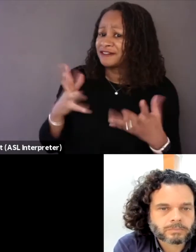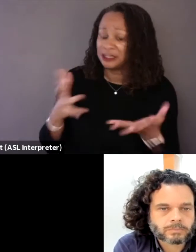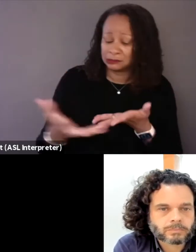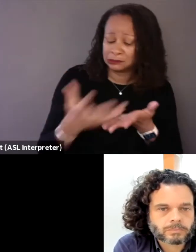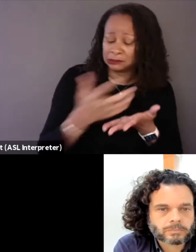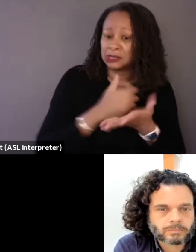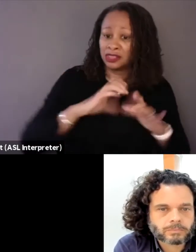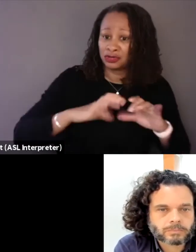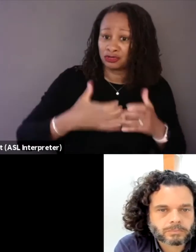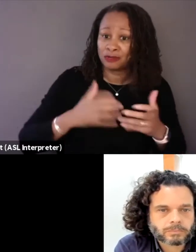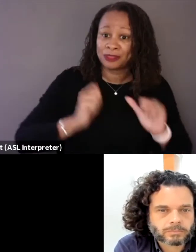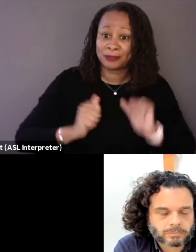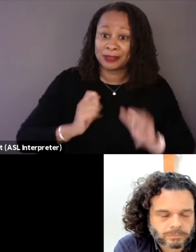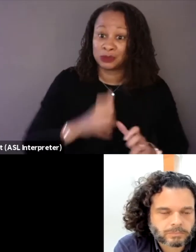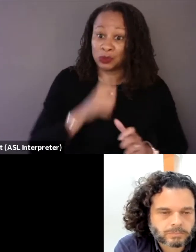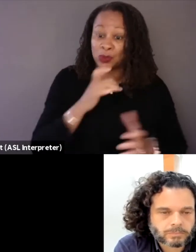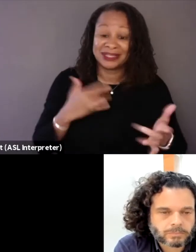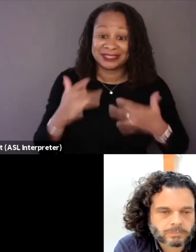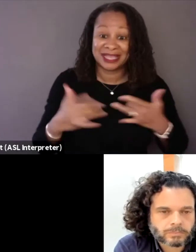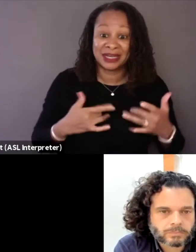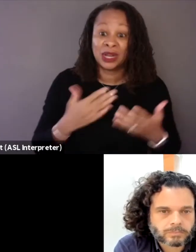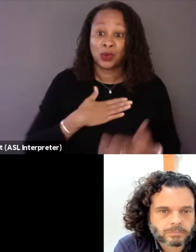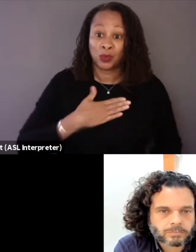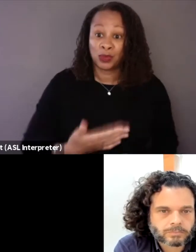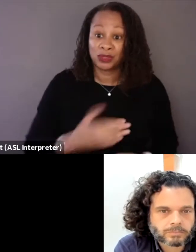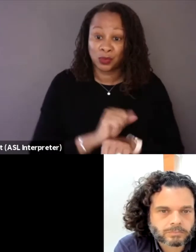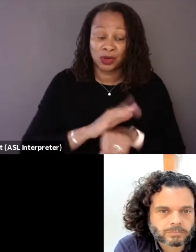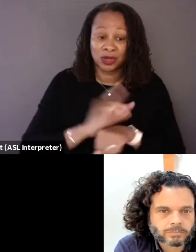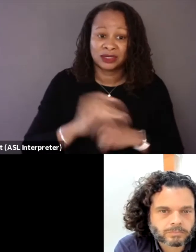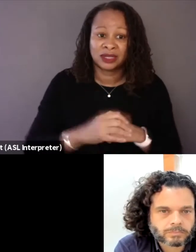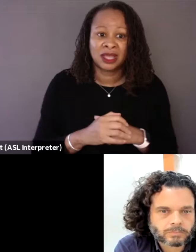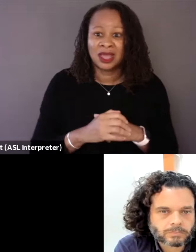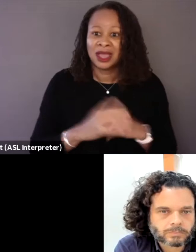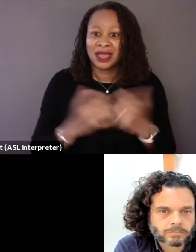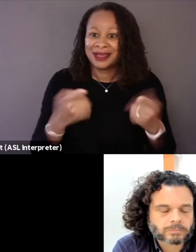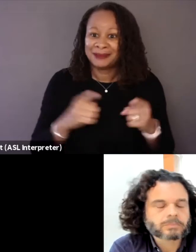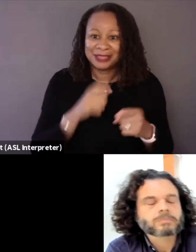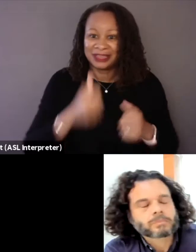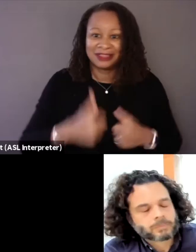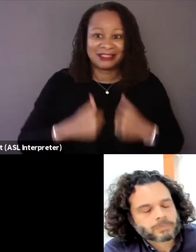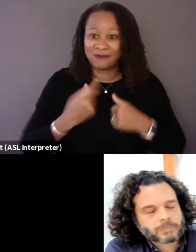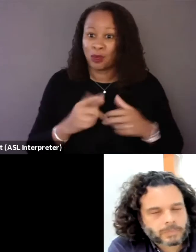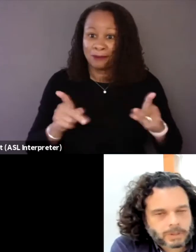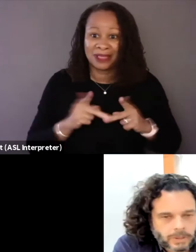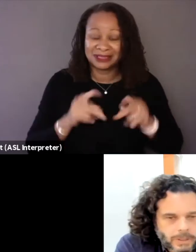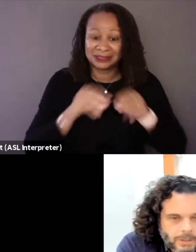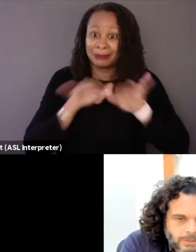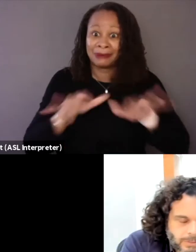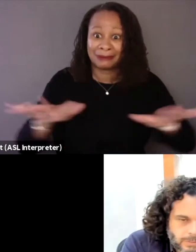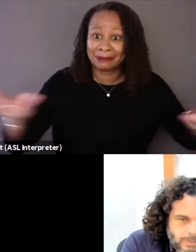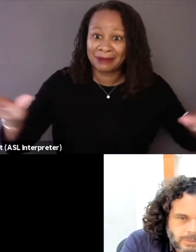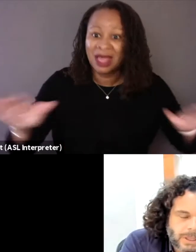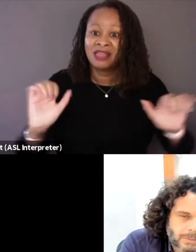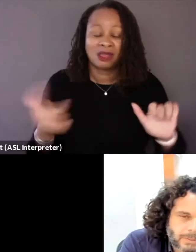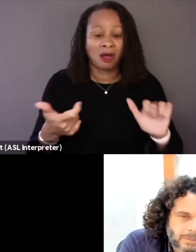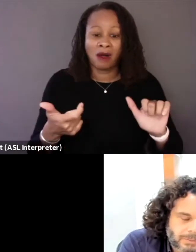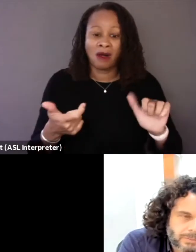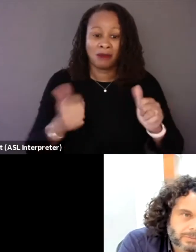were excited and willing to come and work with you guys on this, they're scattered across the country, they all play for different teams. So how did you work that?